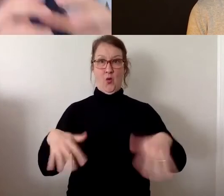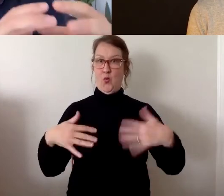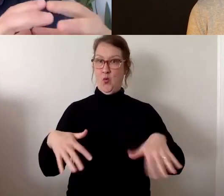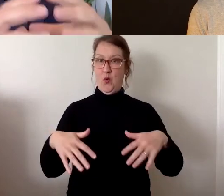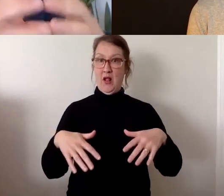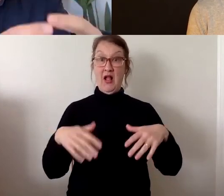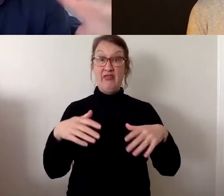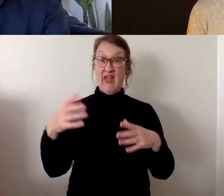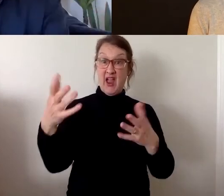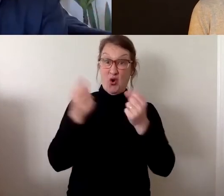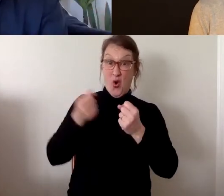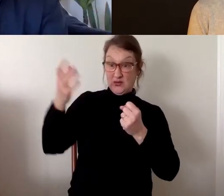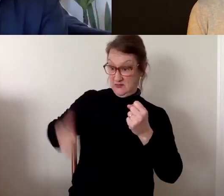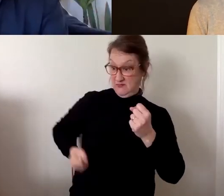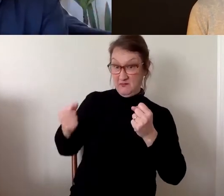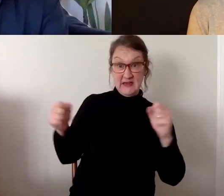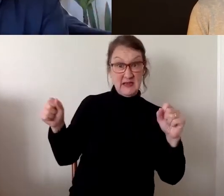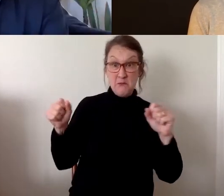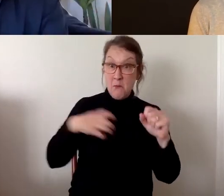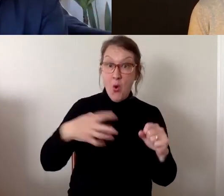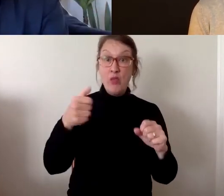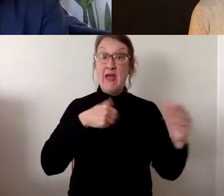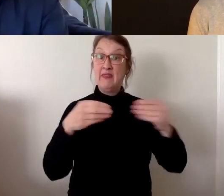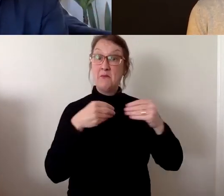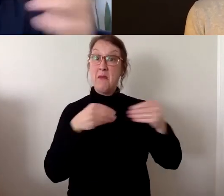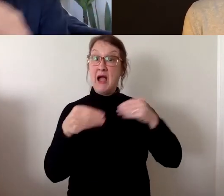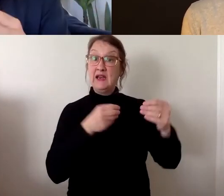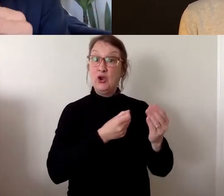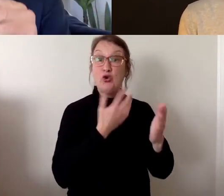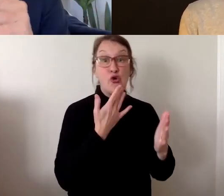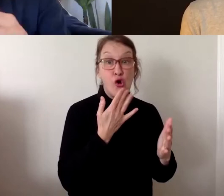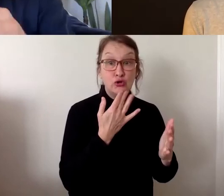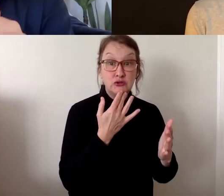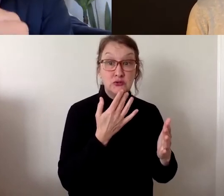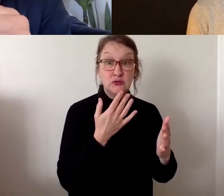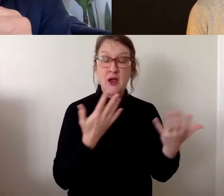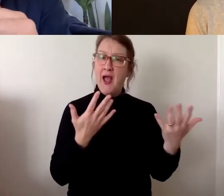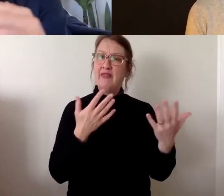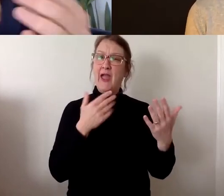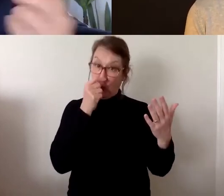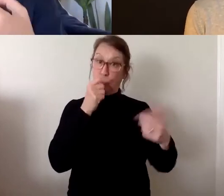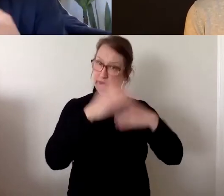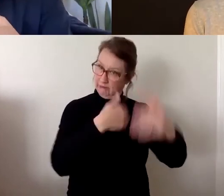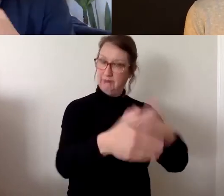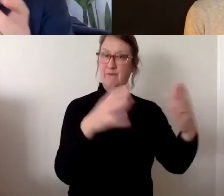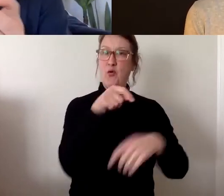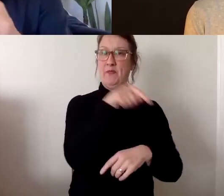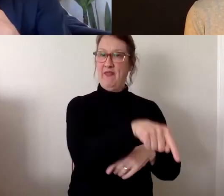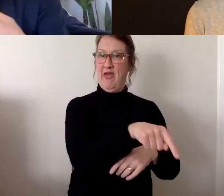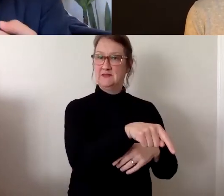of those people then signed on to take the product and go from there. I suppose what I'm trying to say is - when you've got your digital